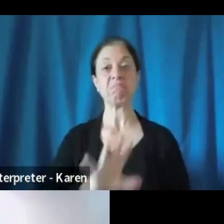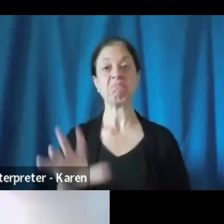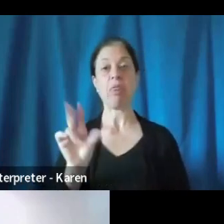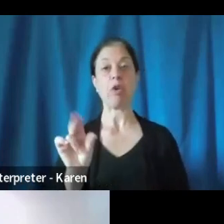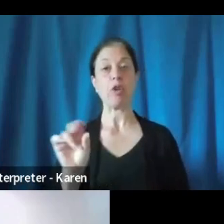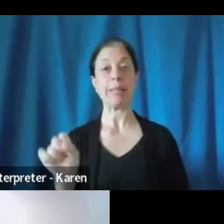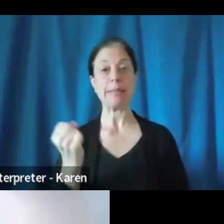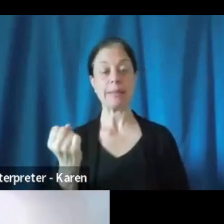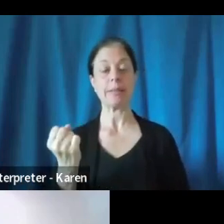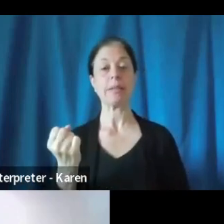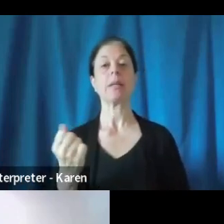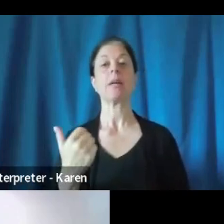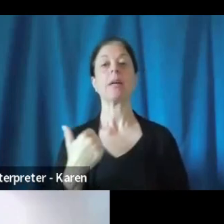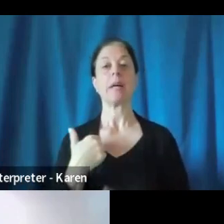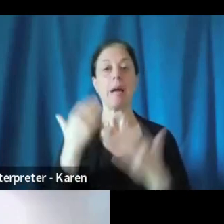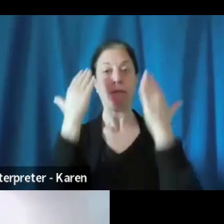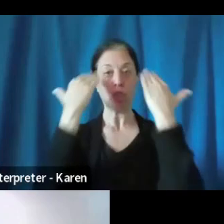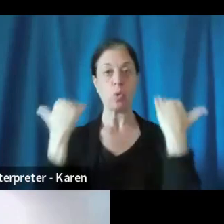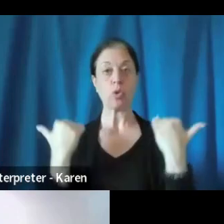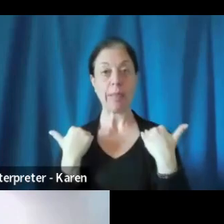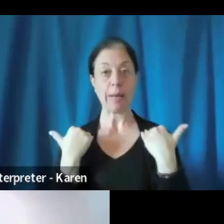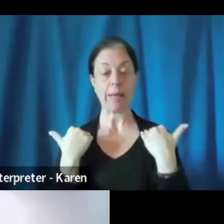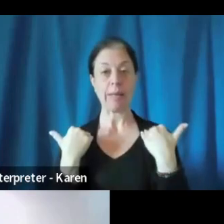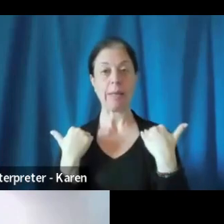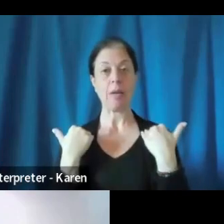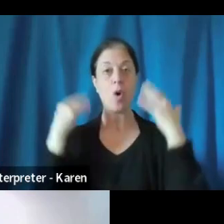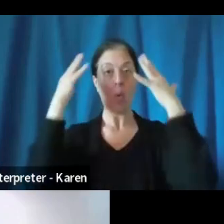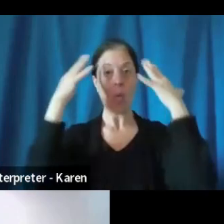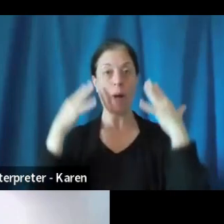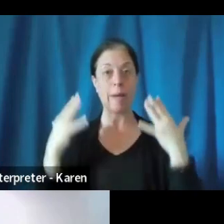This is Brittni speaking. I'm a white